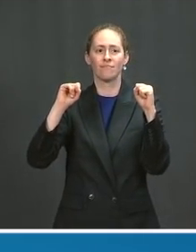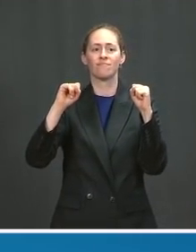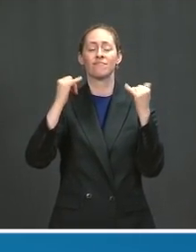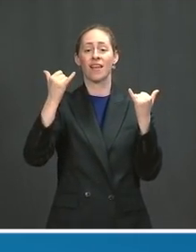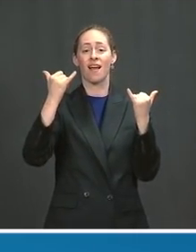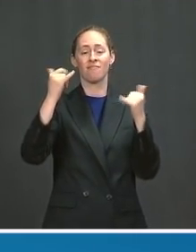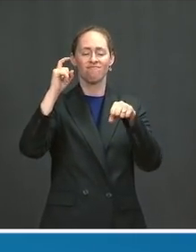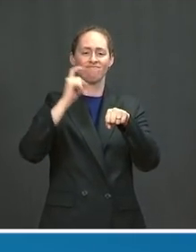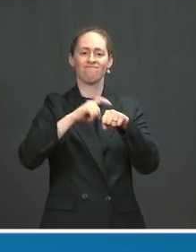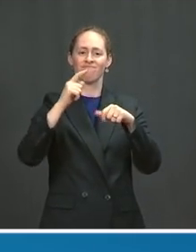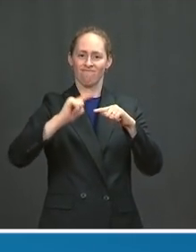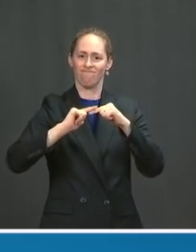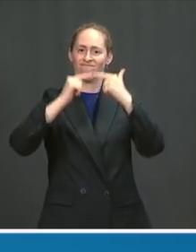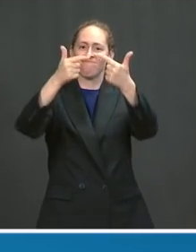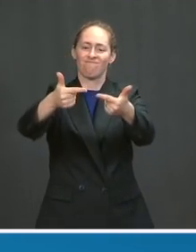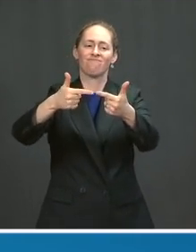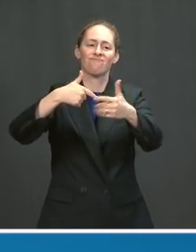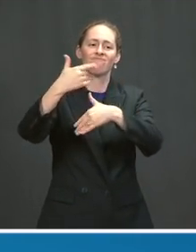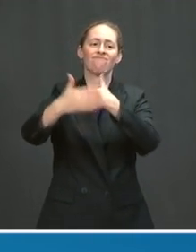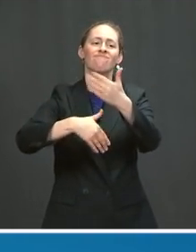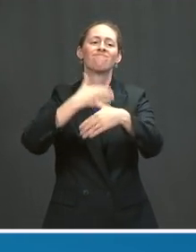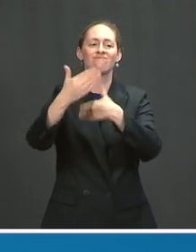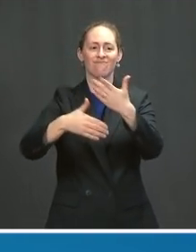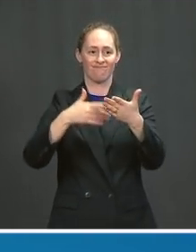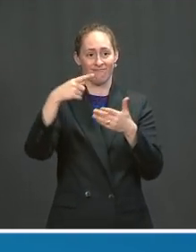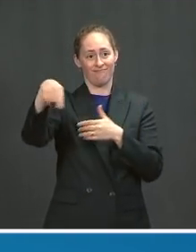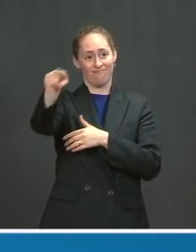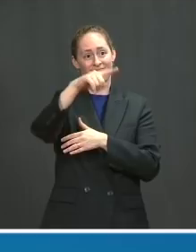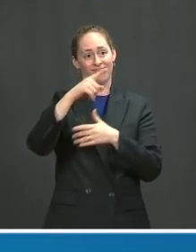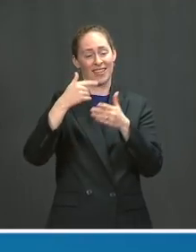You are the next links in the chain.